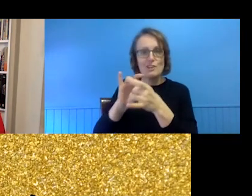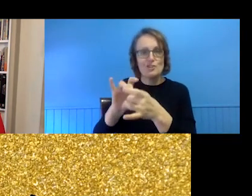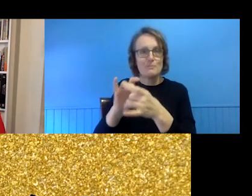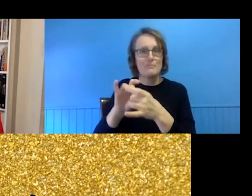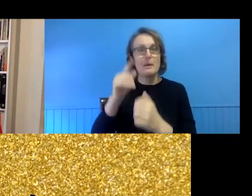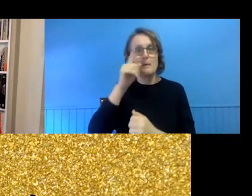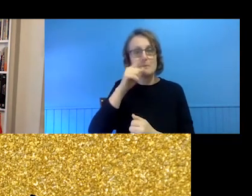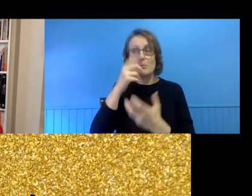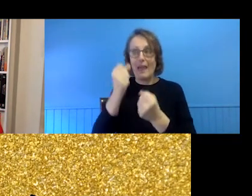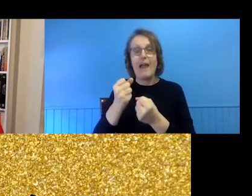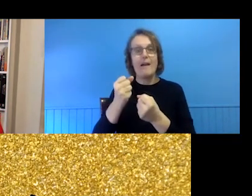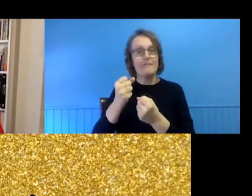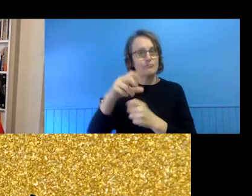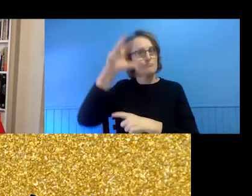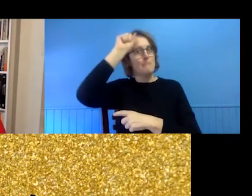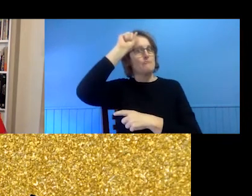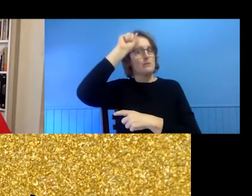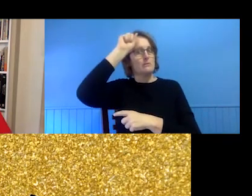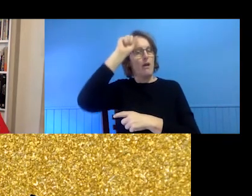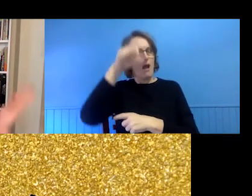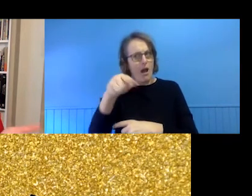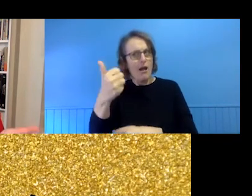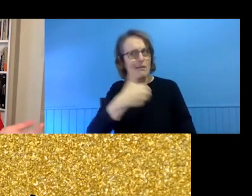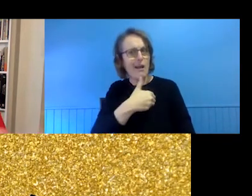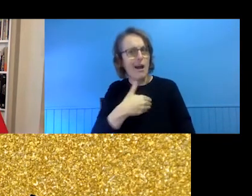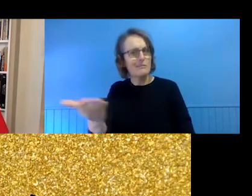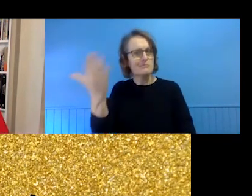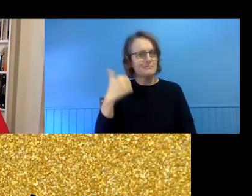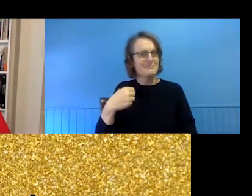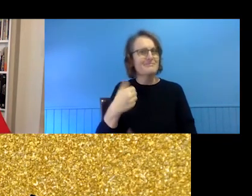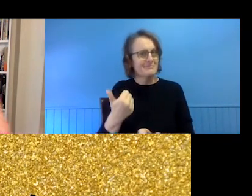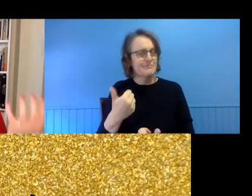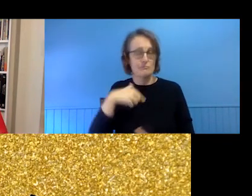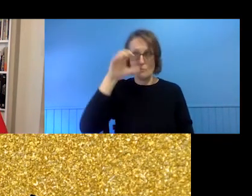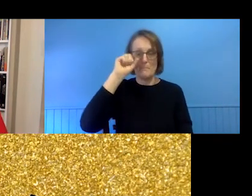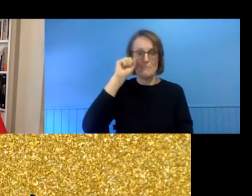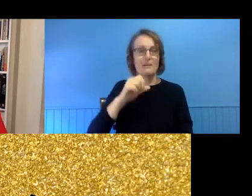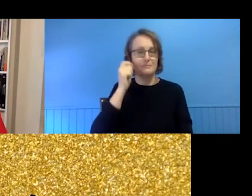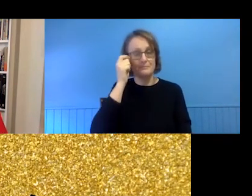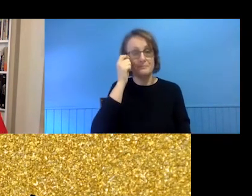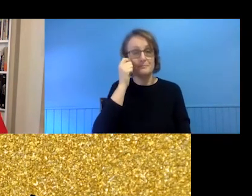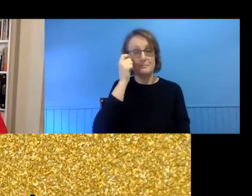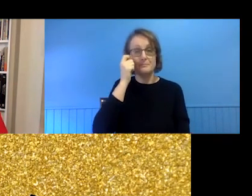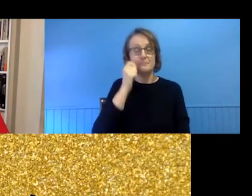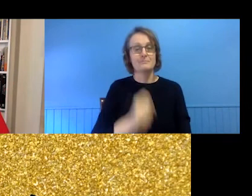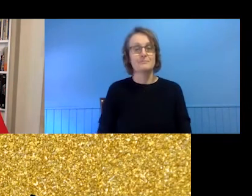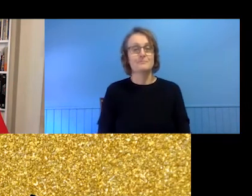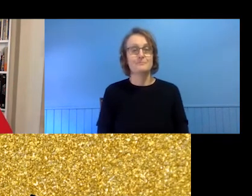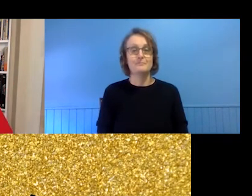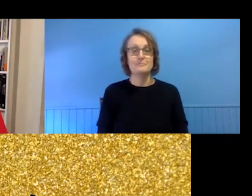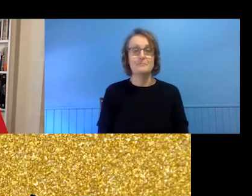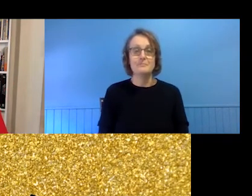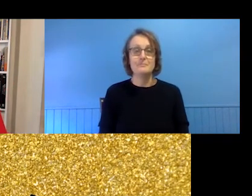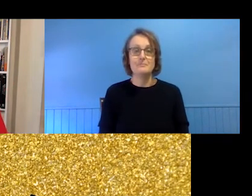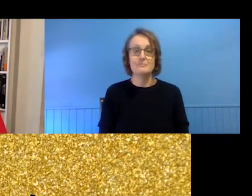long memories. Cultivating your community, thinking less of people